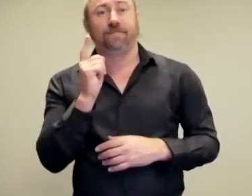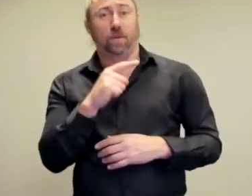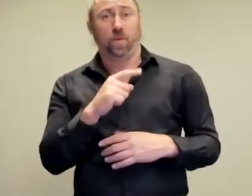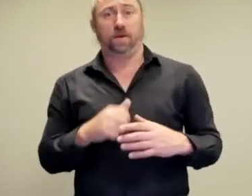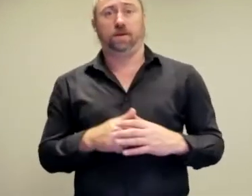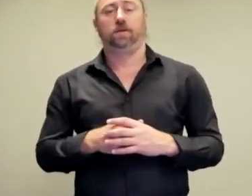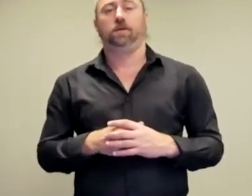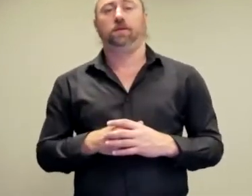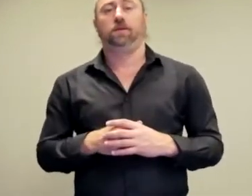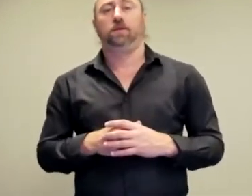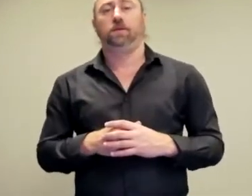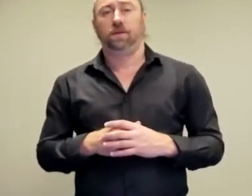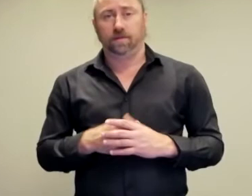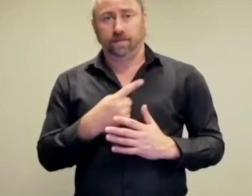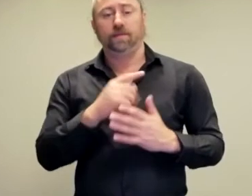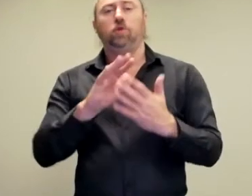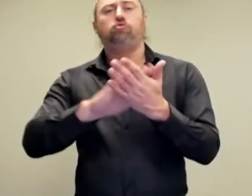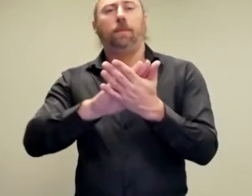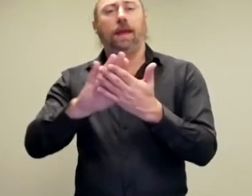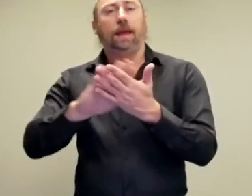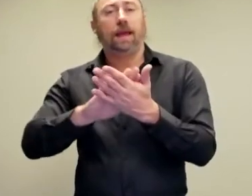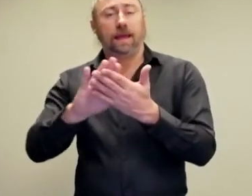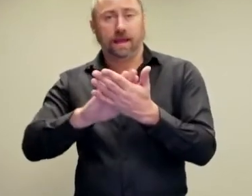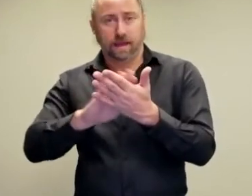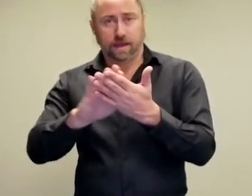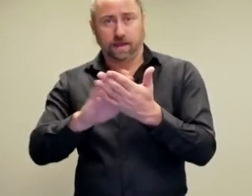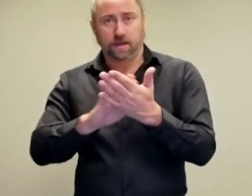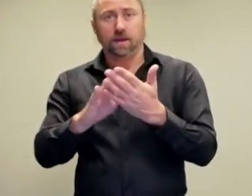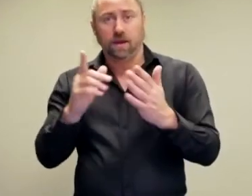by rubbing the form of a dish rack